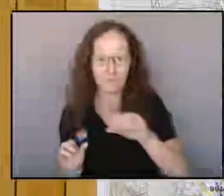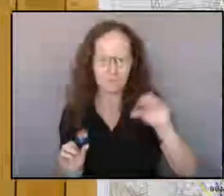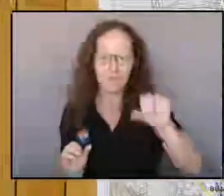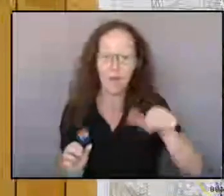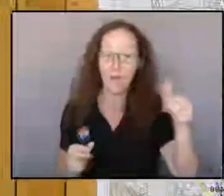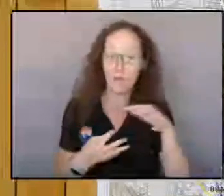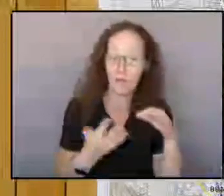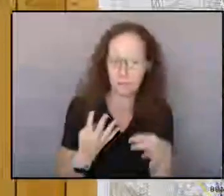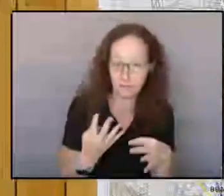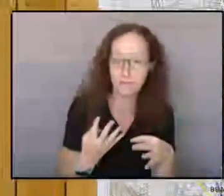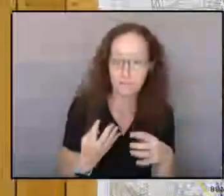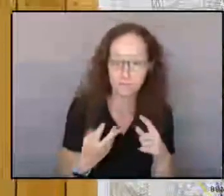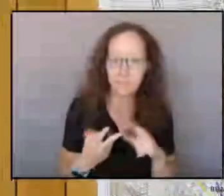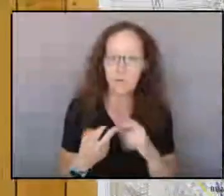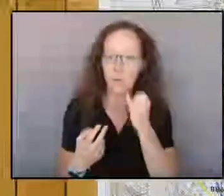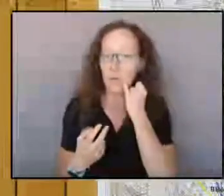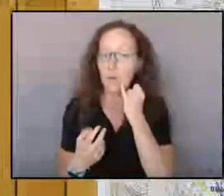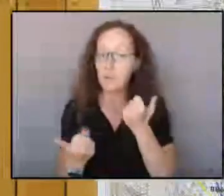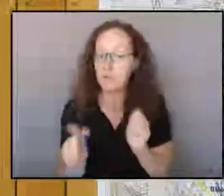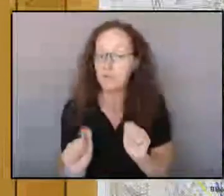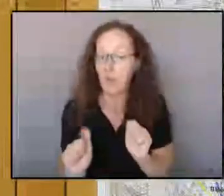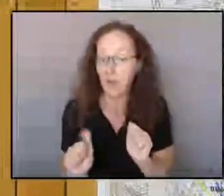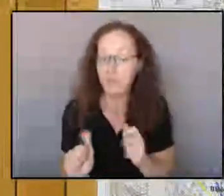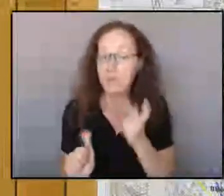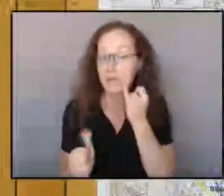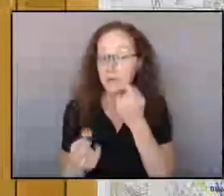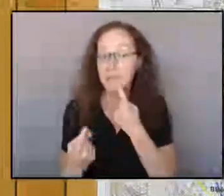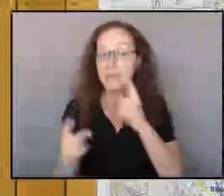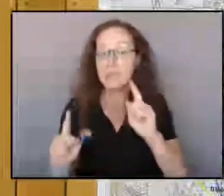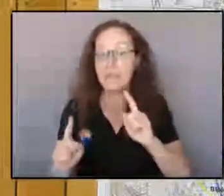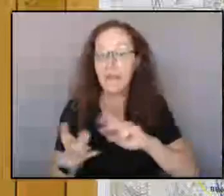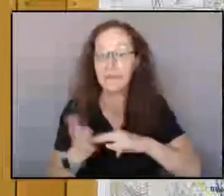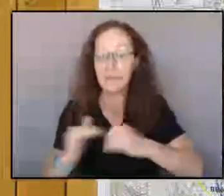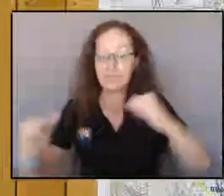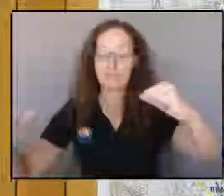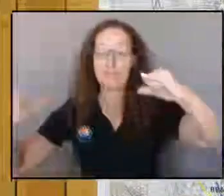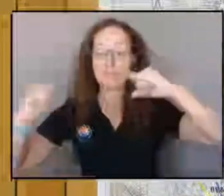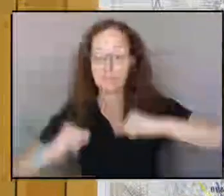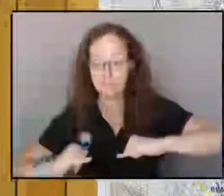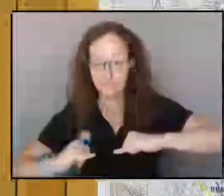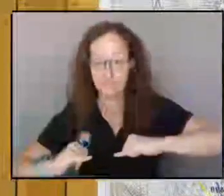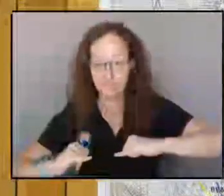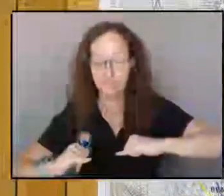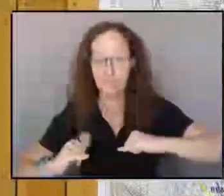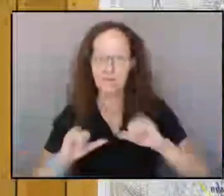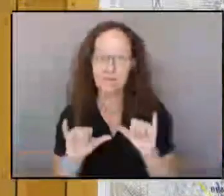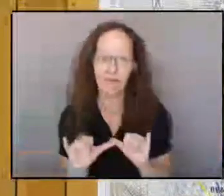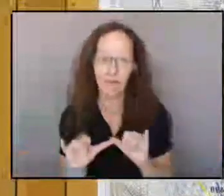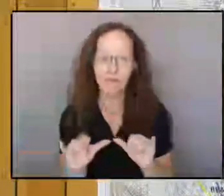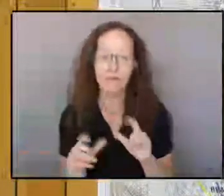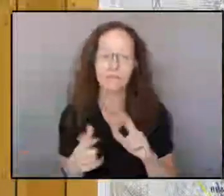FIRE, POTENTIAL THREAT AND DURATION OF THE INCIDENT. AND THIS GREEN LINE RIGHT HERE, THAT'S AN ALTERNATE